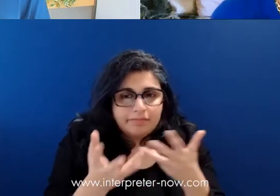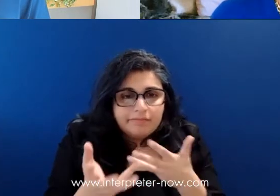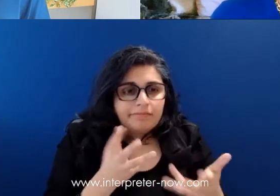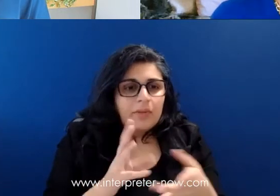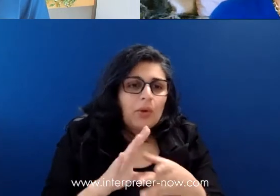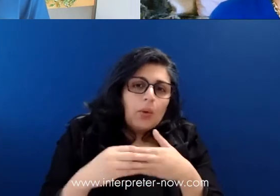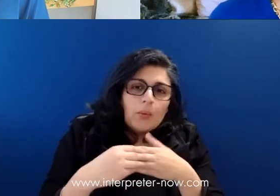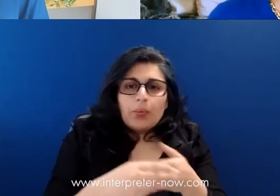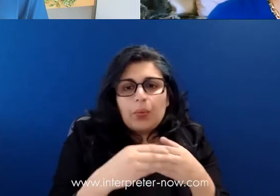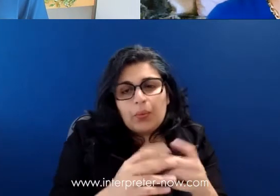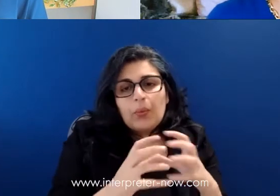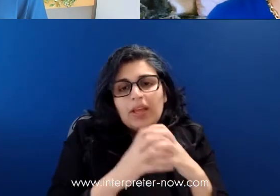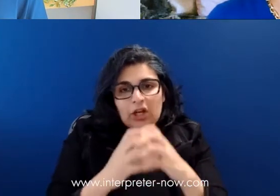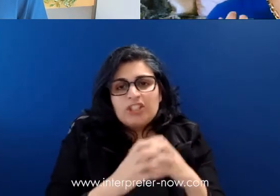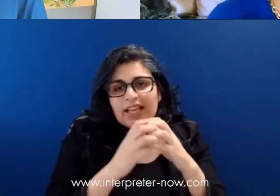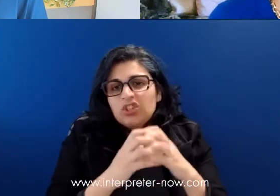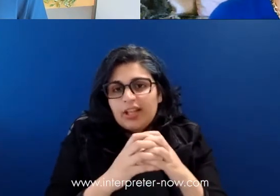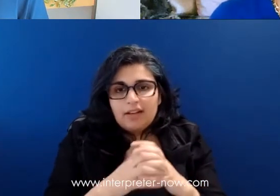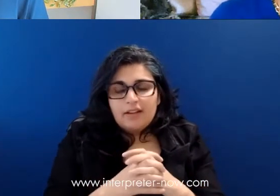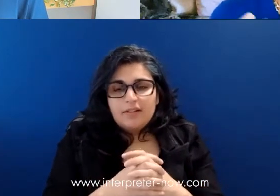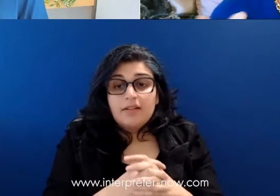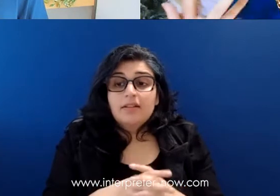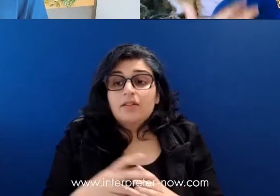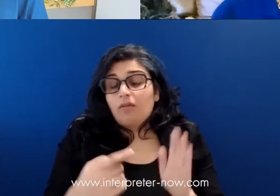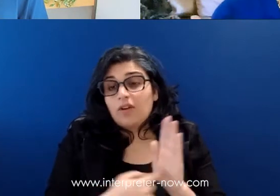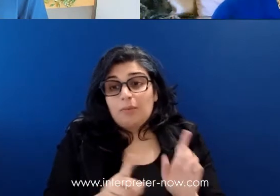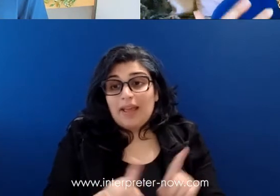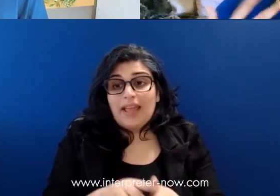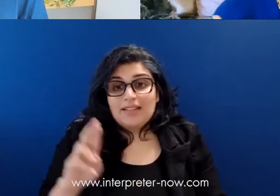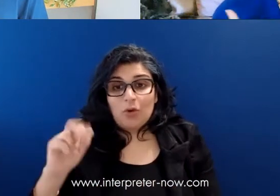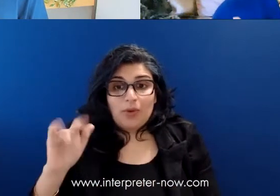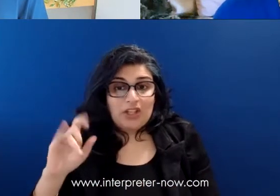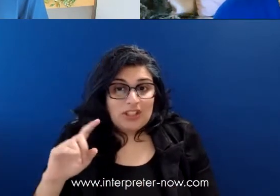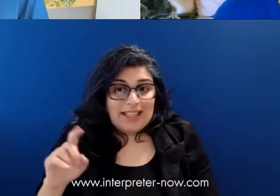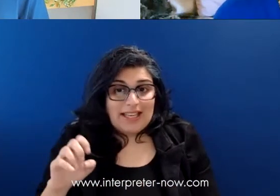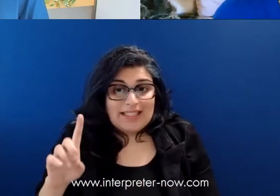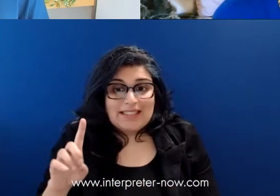There'll be moments when, for example, as a racialized woman, I require allies to show up for me.